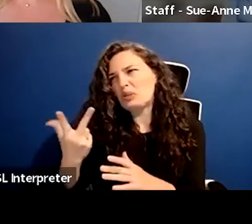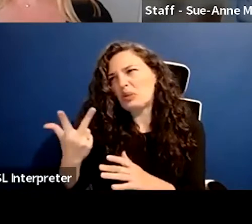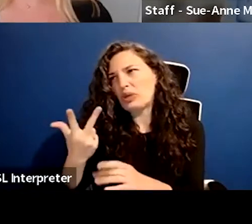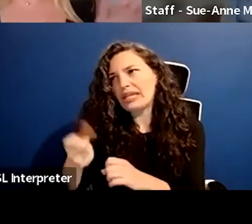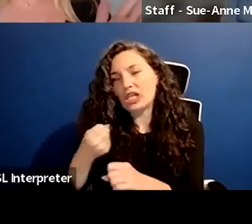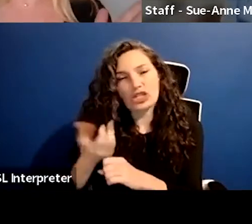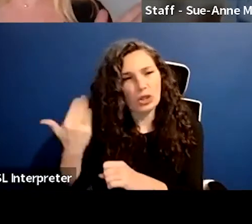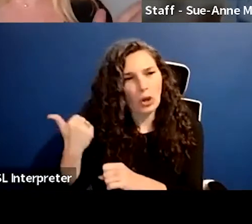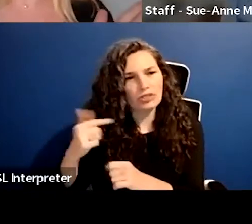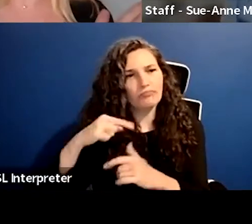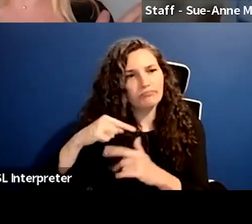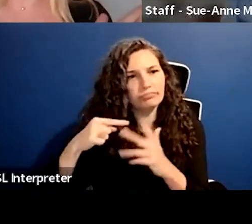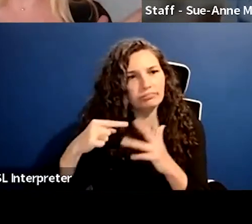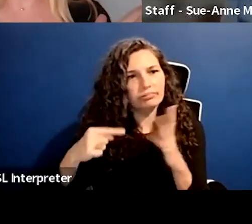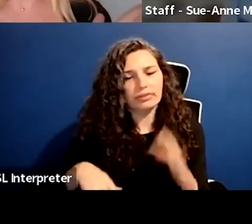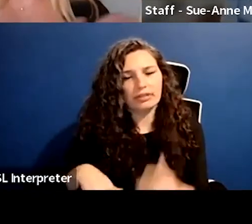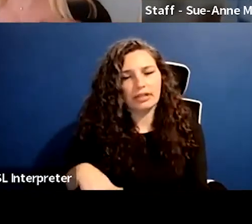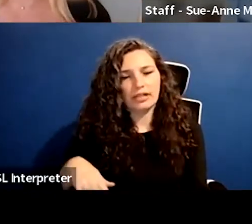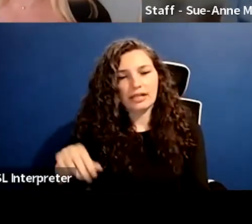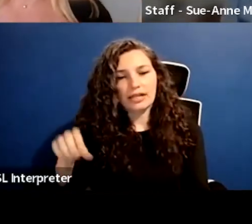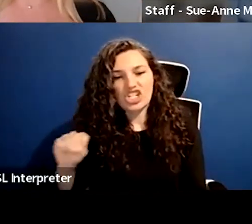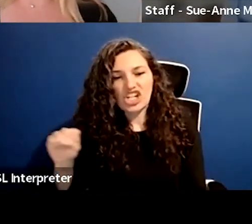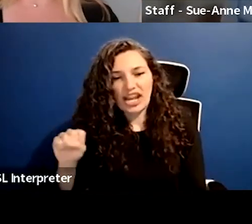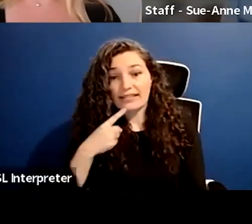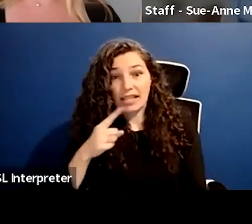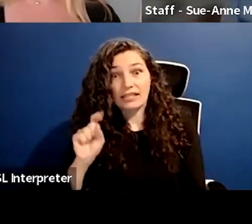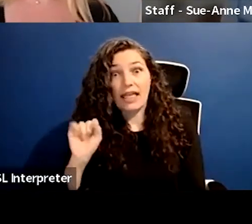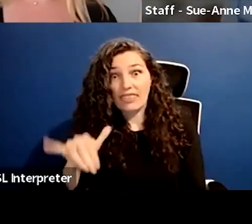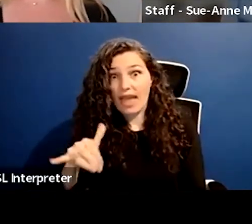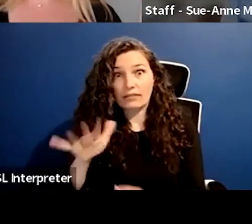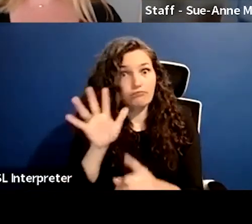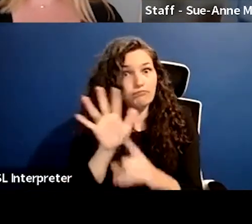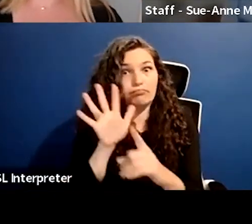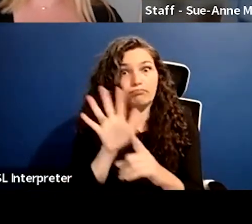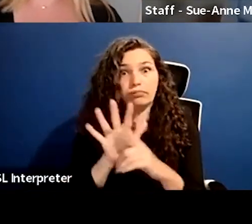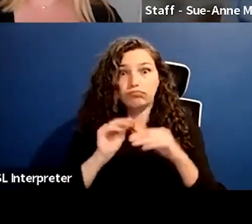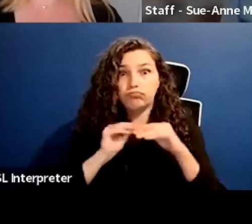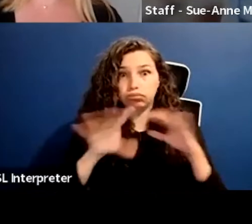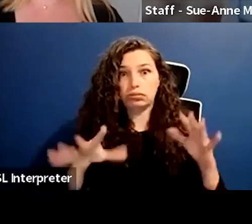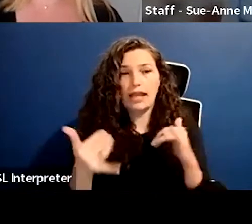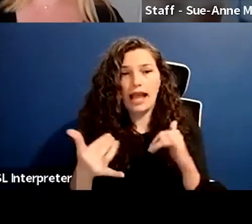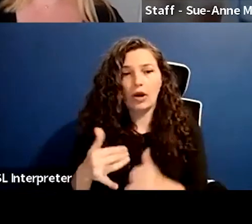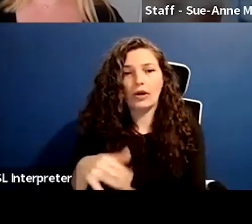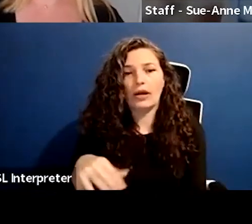And it's exploded since is my understanding. We were one of those kind of COVID darling things